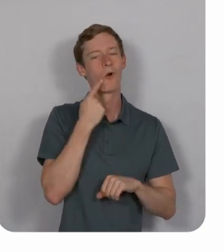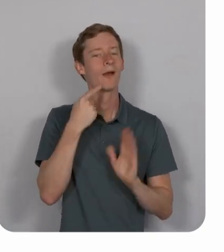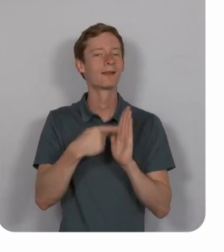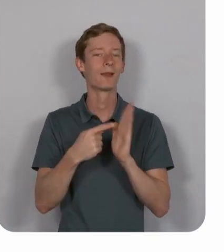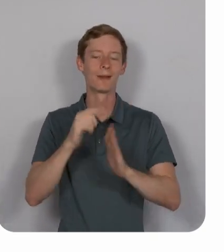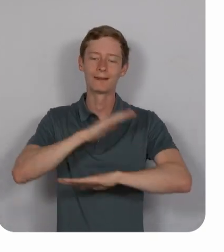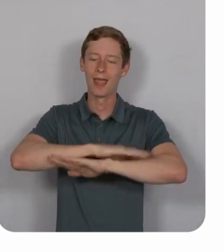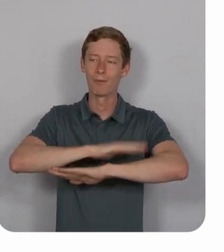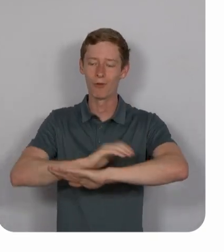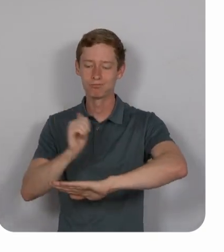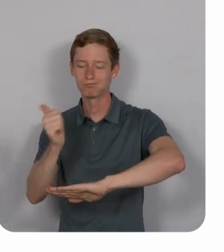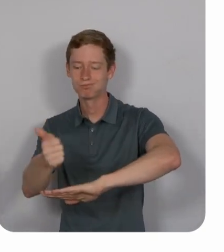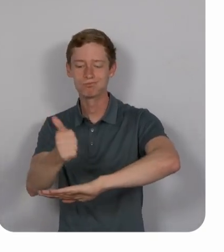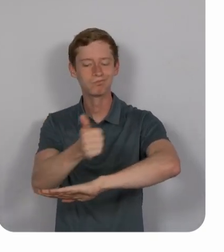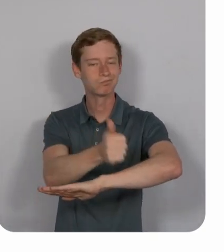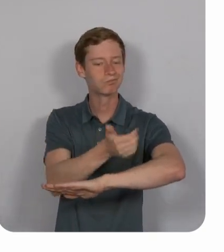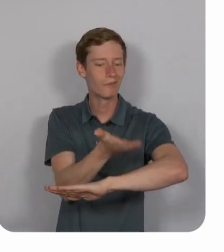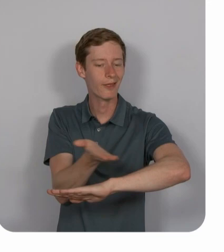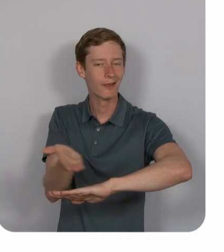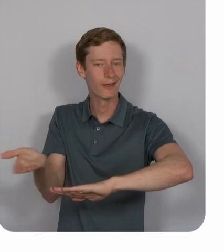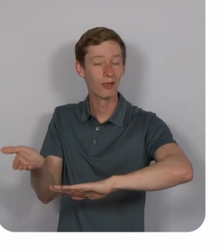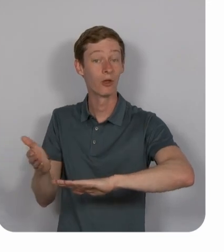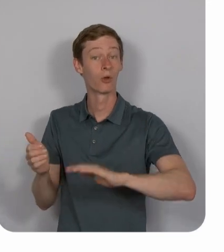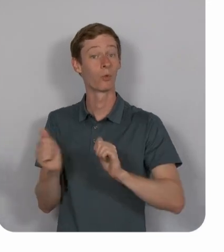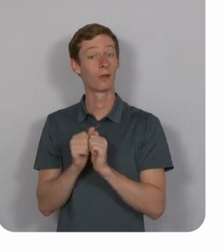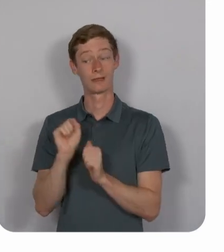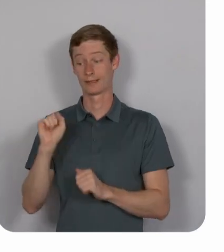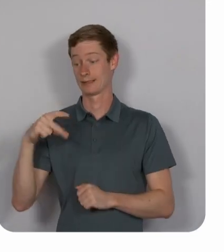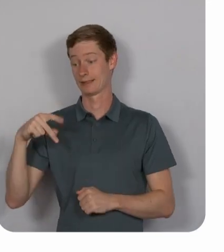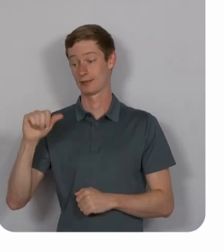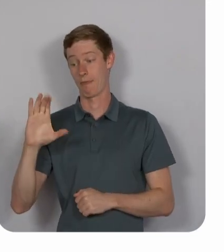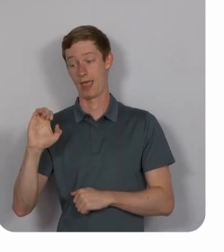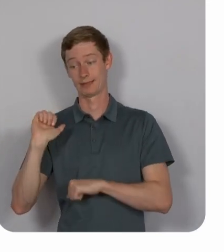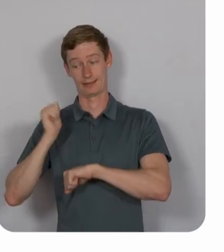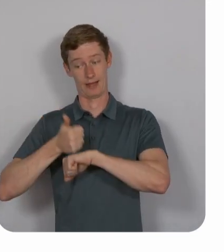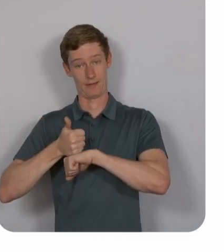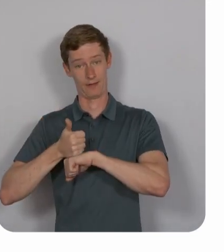But when you set up your room with space setup, this also creates a scene mesh.